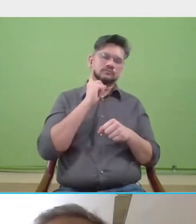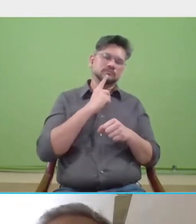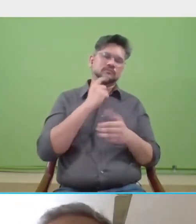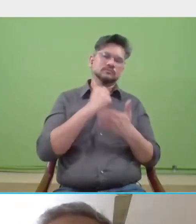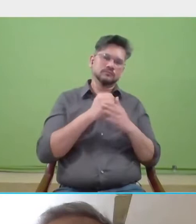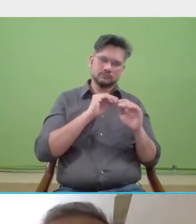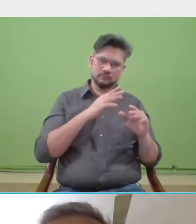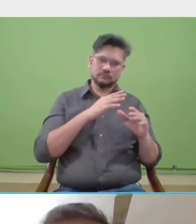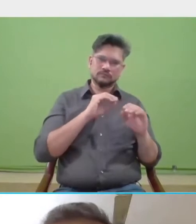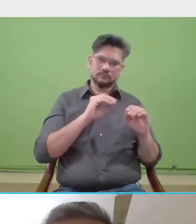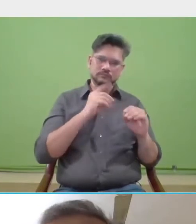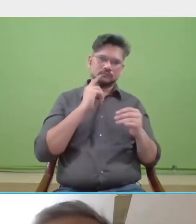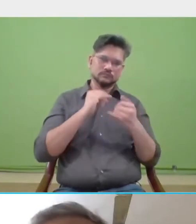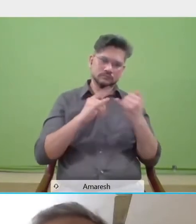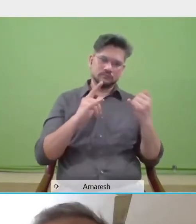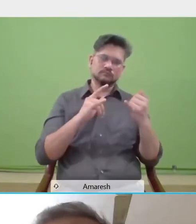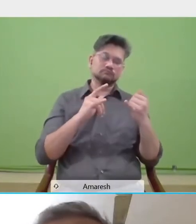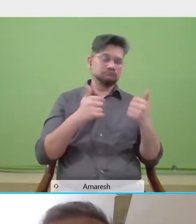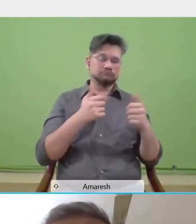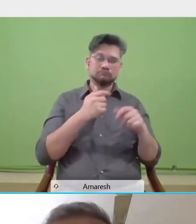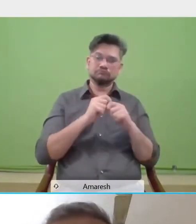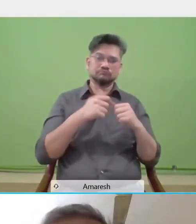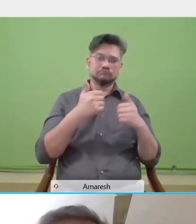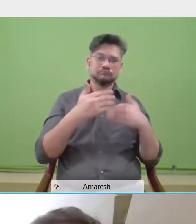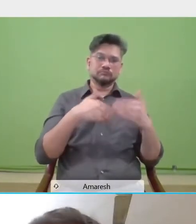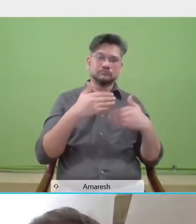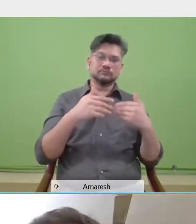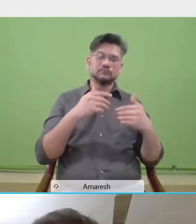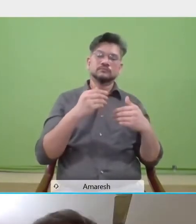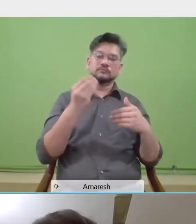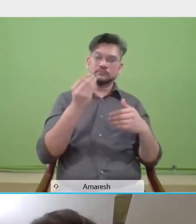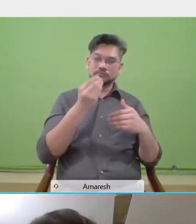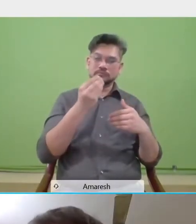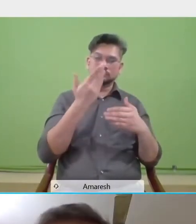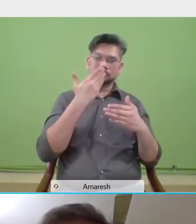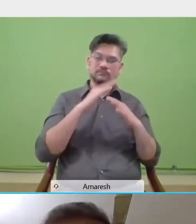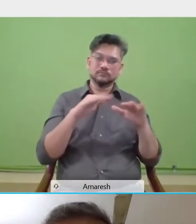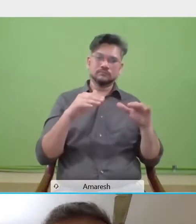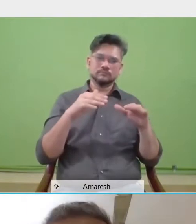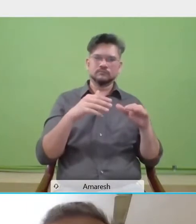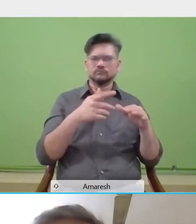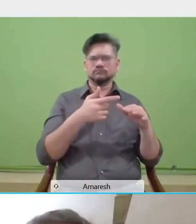and it worked great very well and some of the students very good examples exist